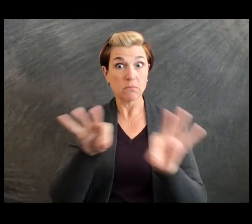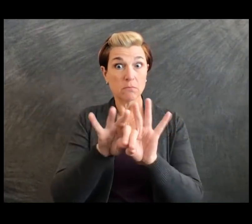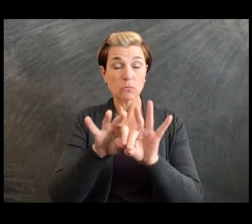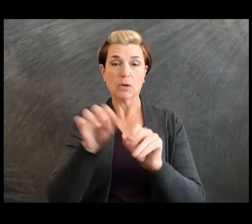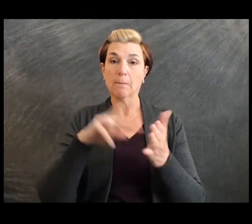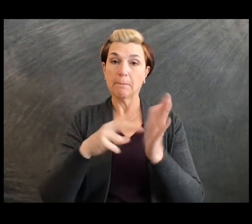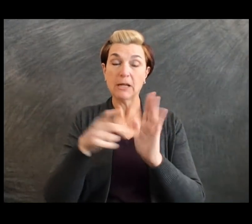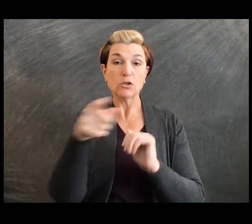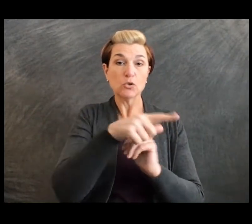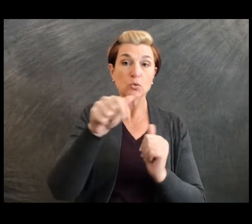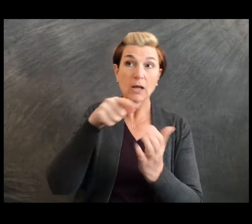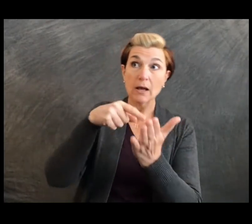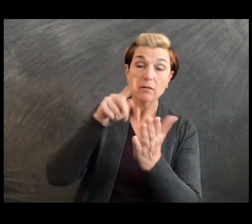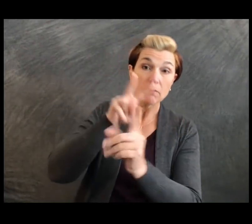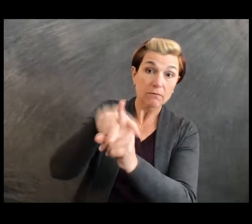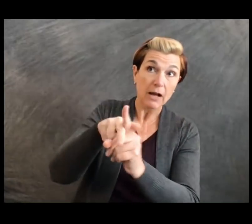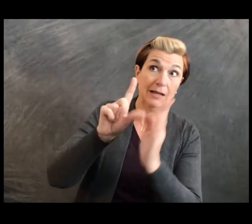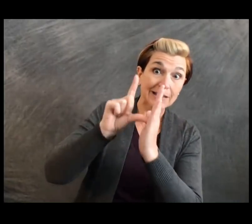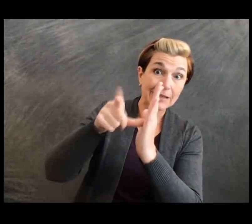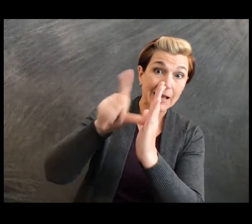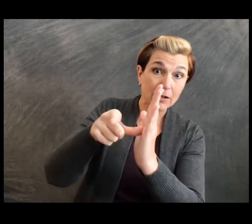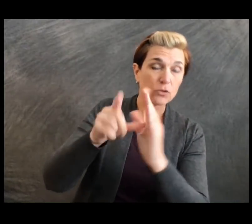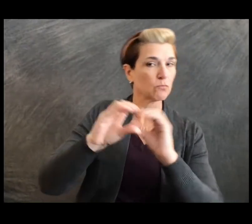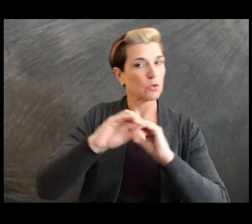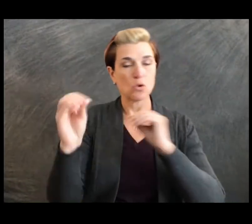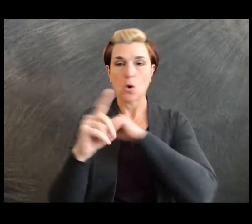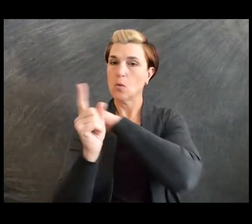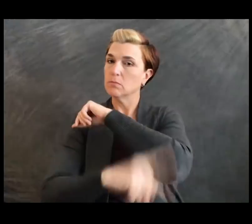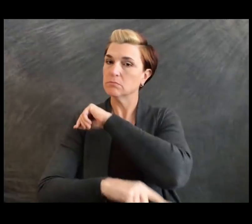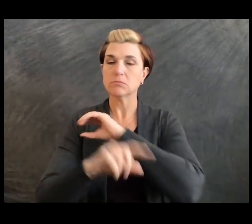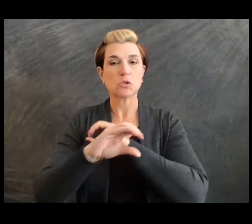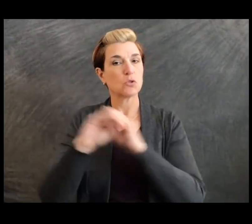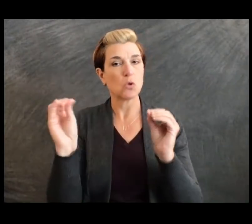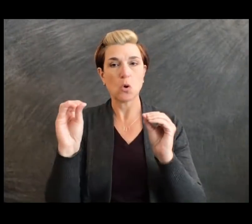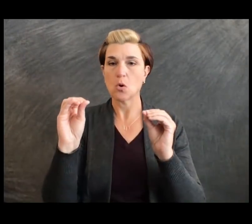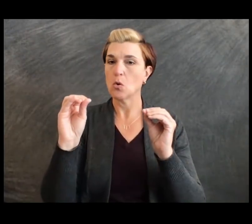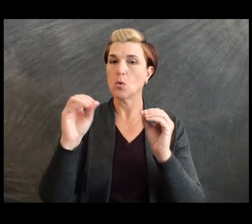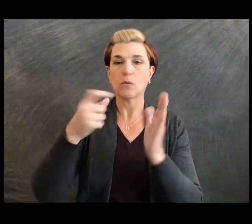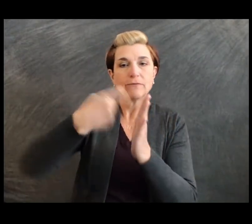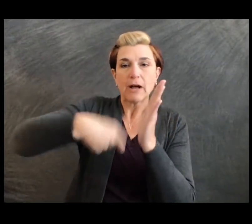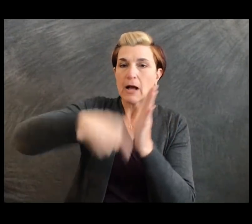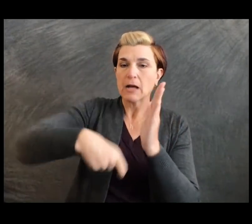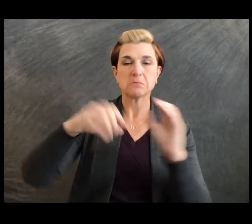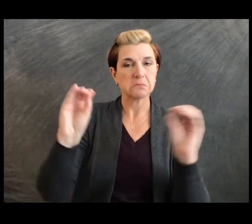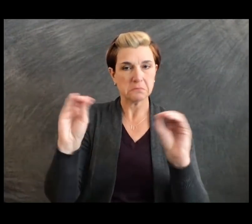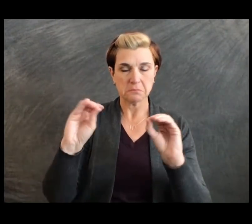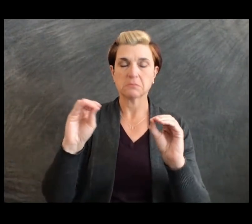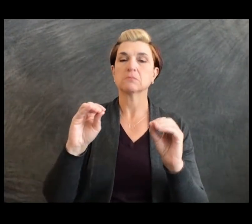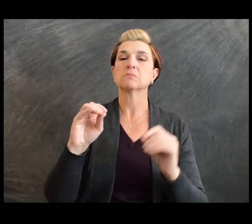penalties so we've moved the date way back and so it'll be July 15th instead